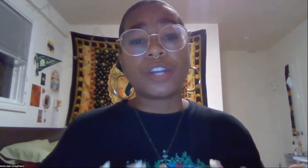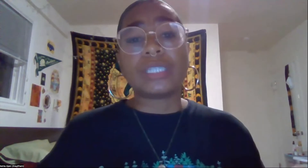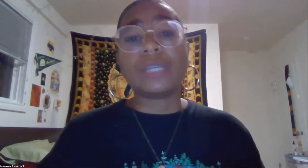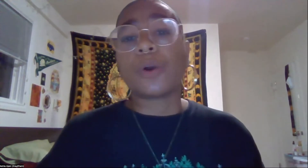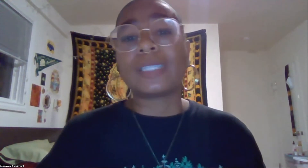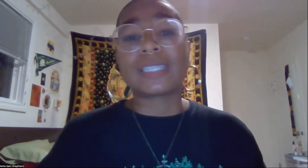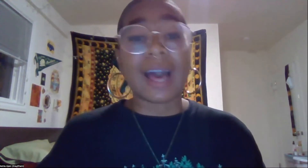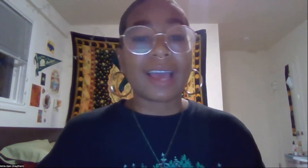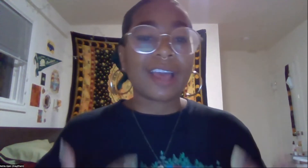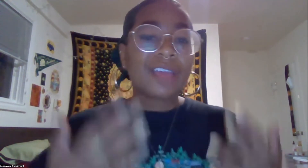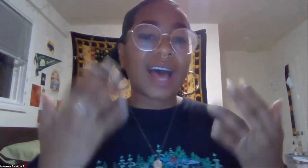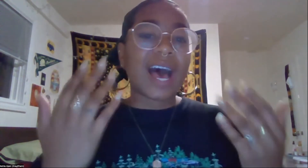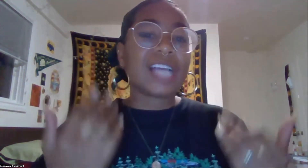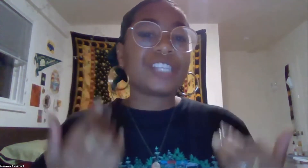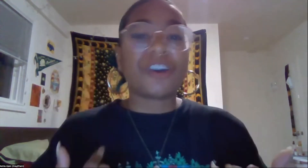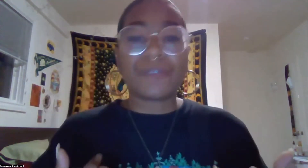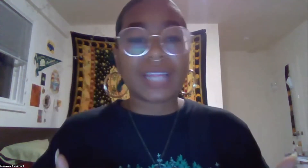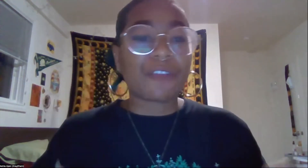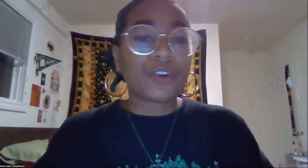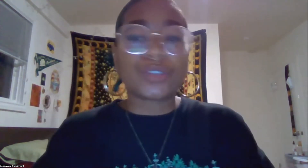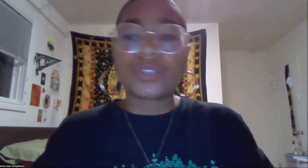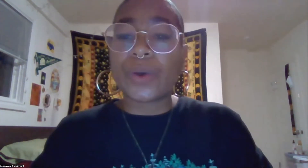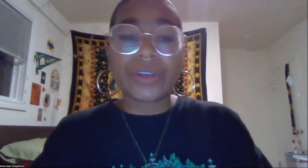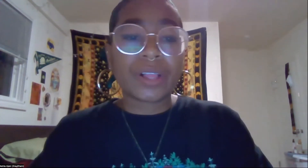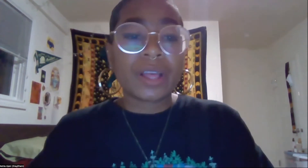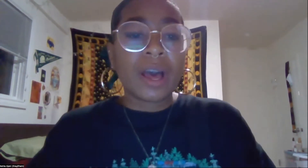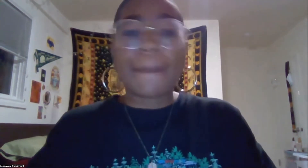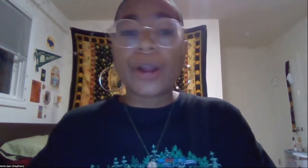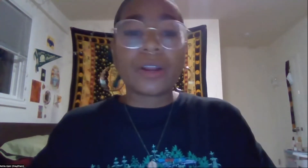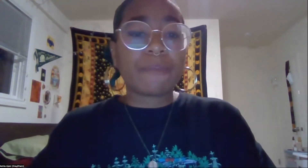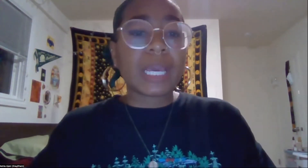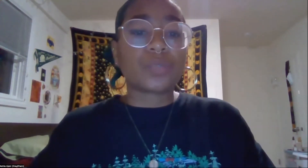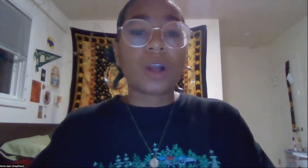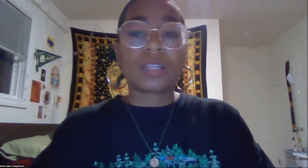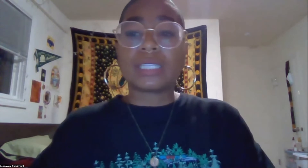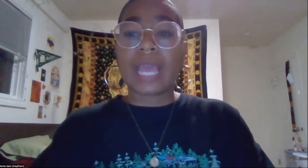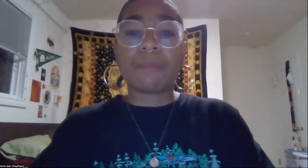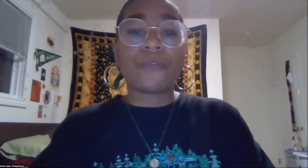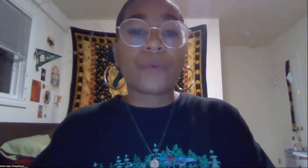an derobed sky, the eyes soften like fertile soil A part of me has walked this land before,